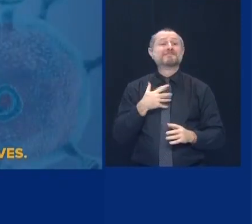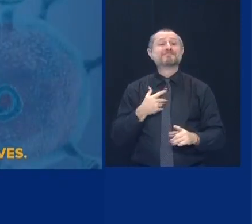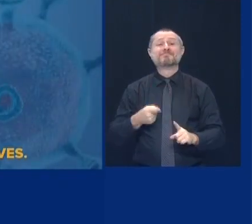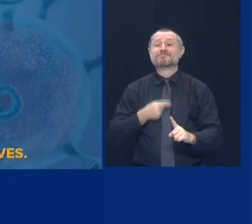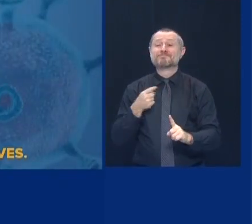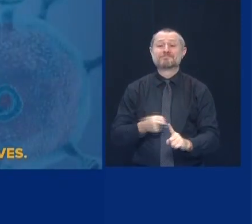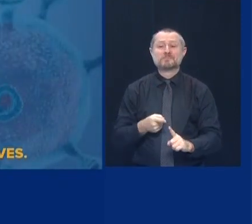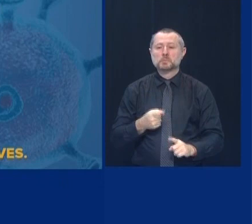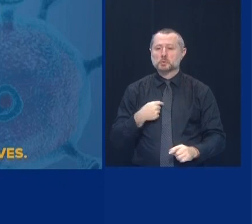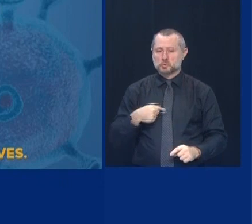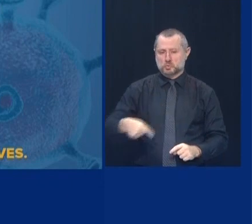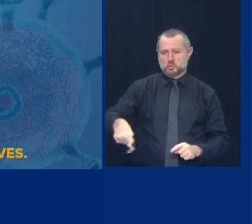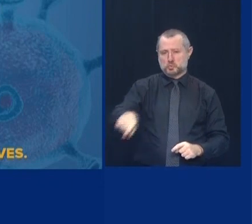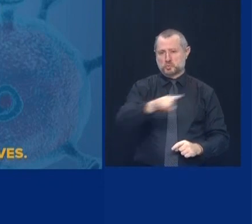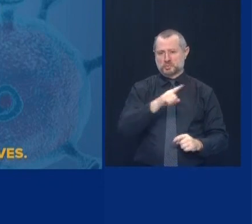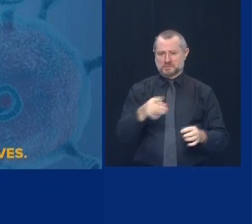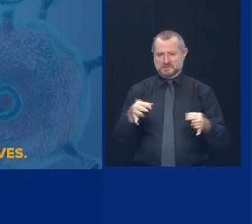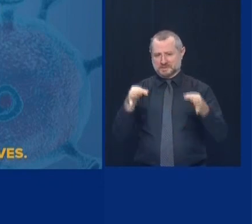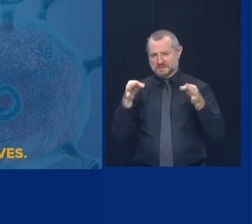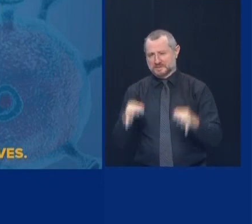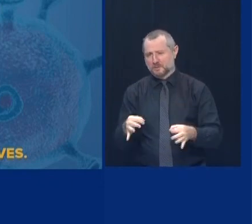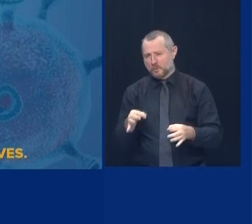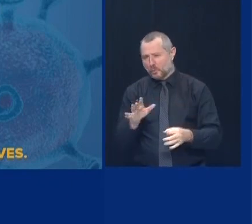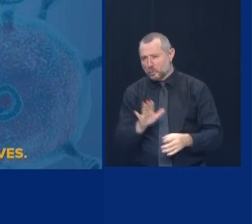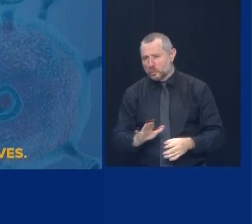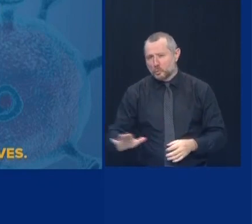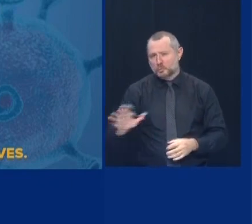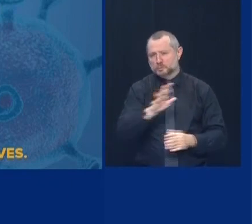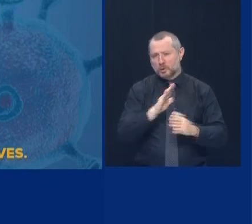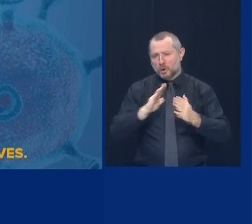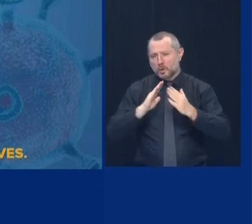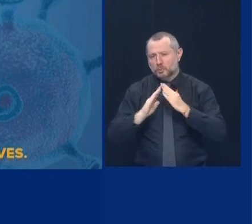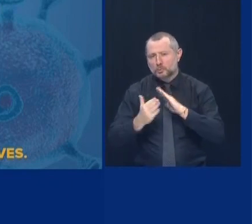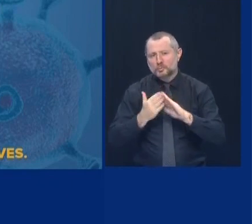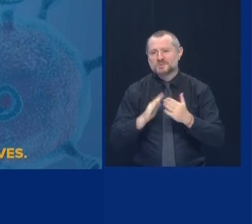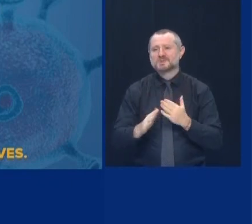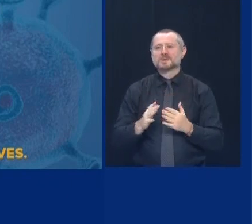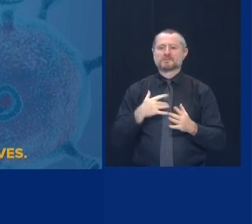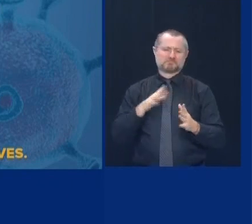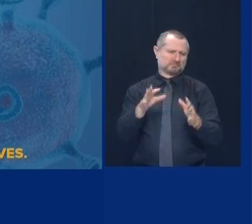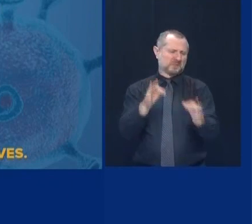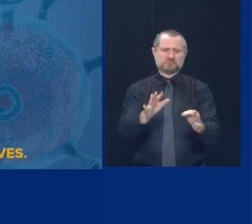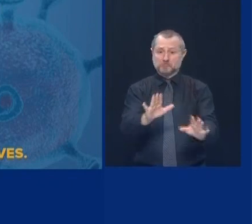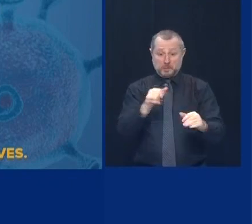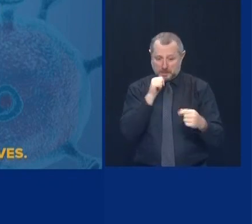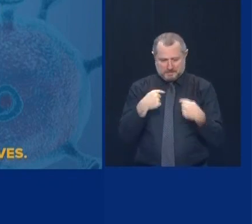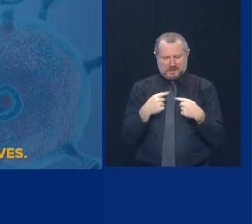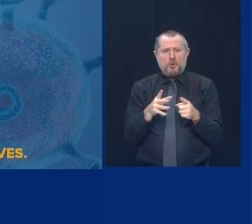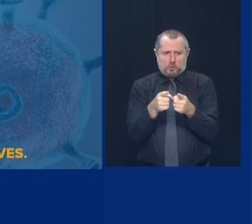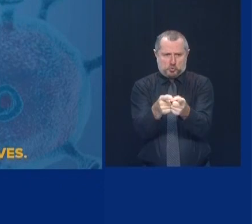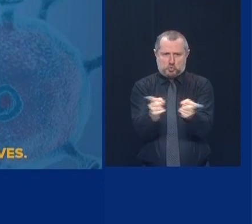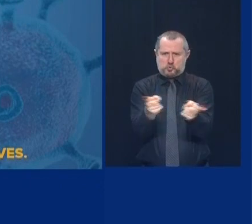MUCH!U DIFFERENTLY THAN OTHER STATES ACROSS THE COUNTRY. SO IT IS LITERALLY UP TO YOUt( AND